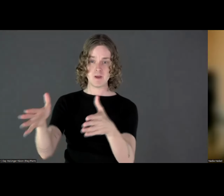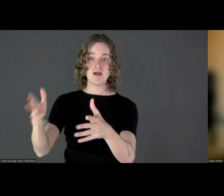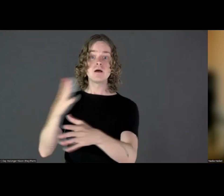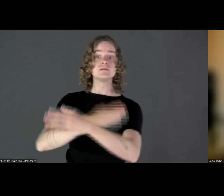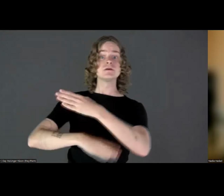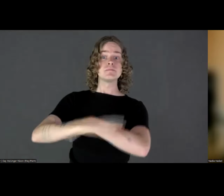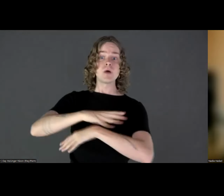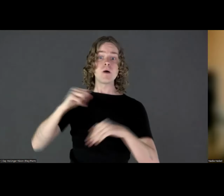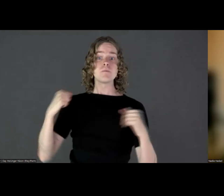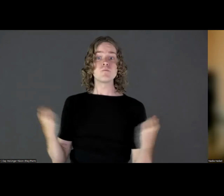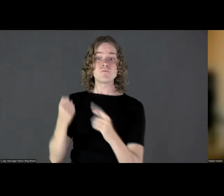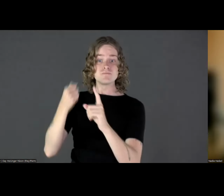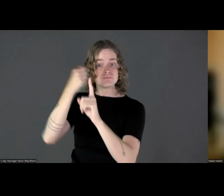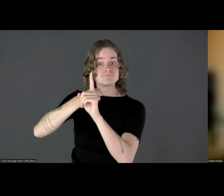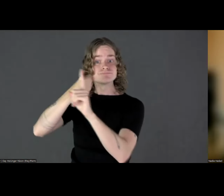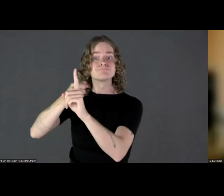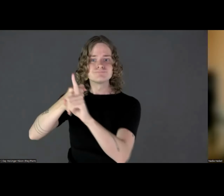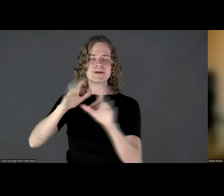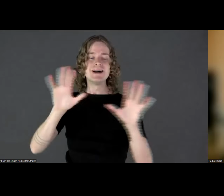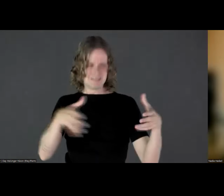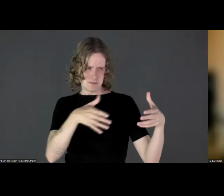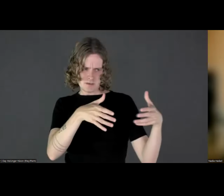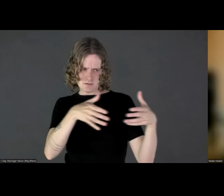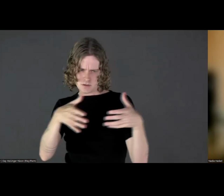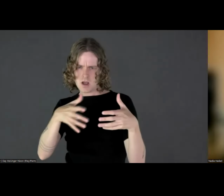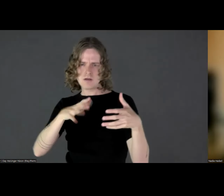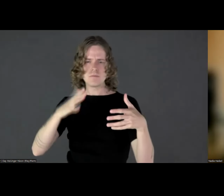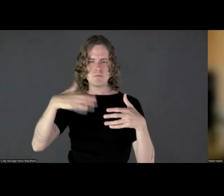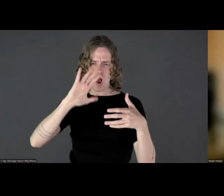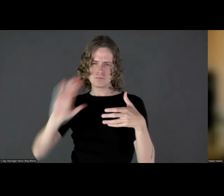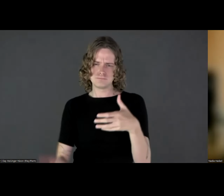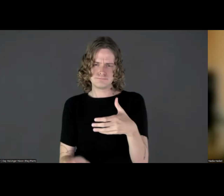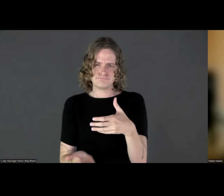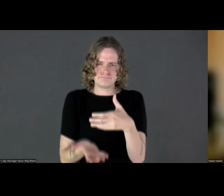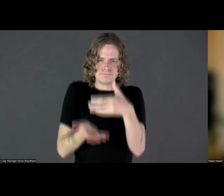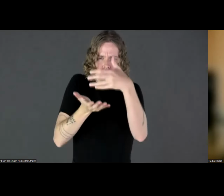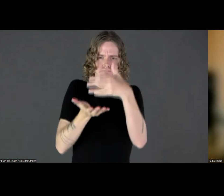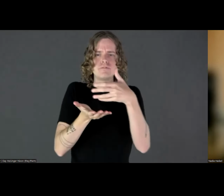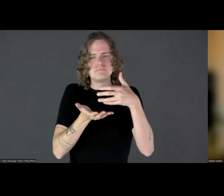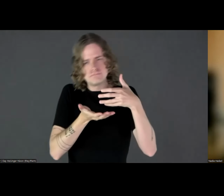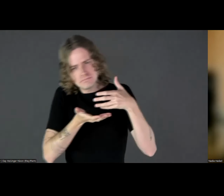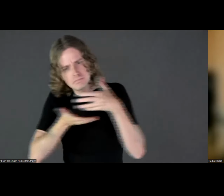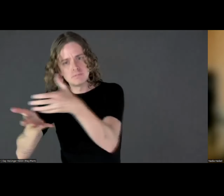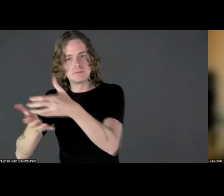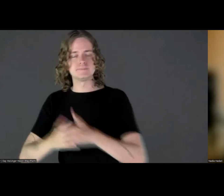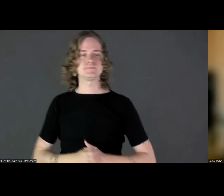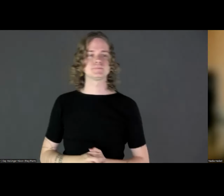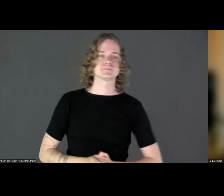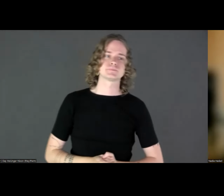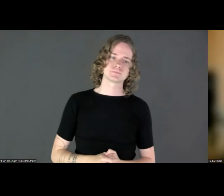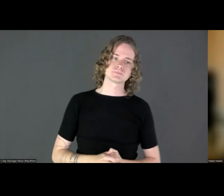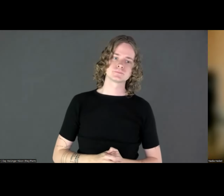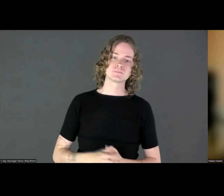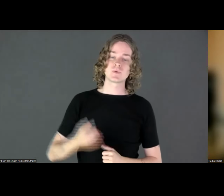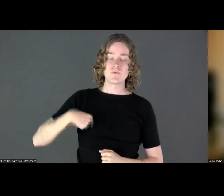months and years. Which we learned a lot over the last 12 years 12 months. A lot of the things we